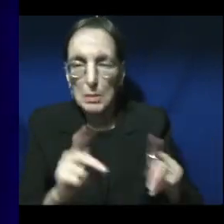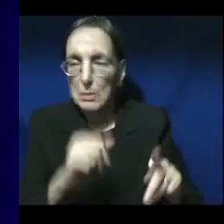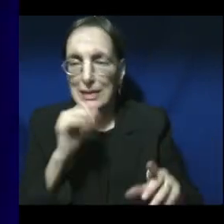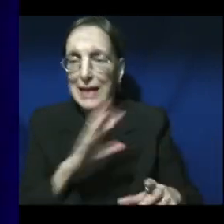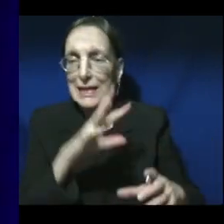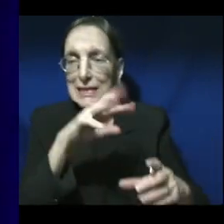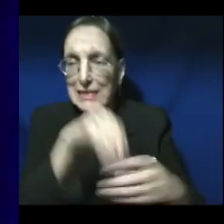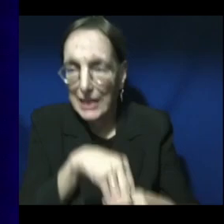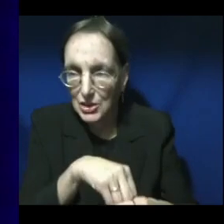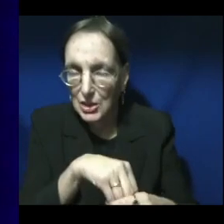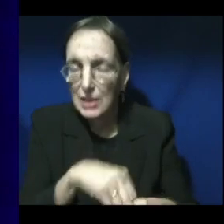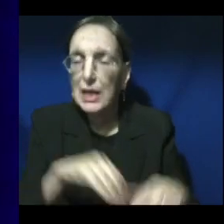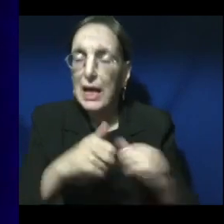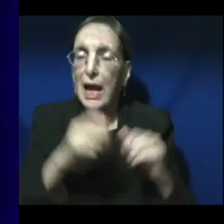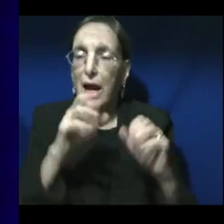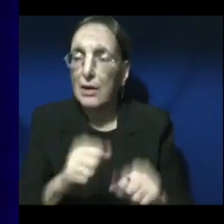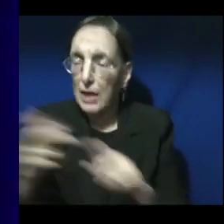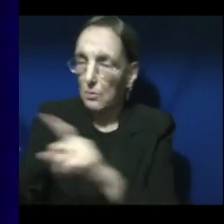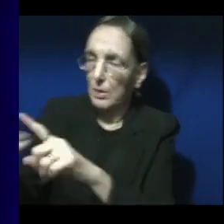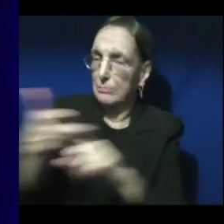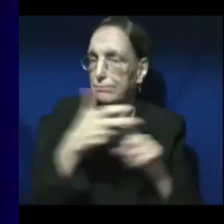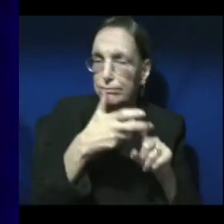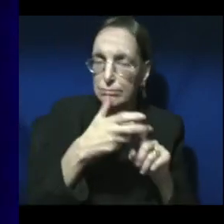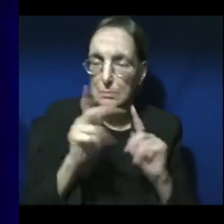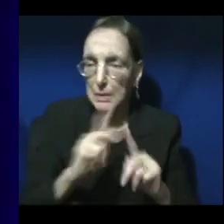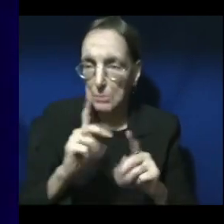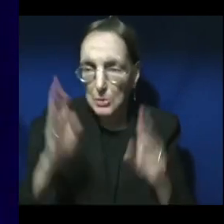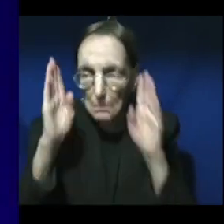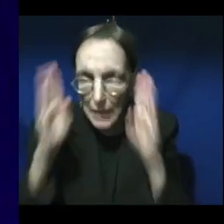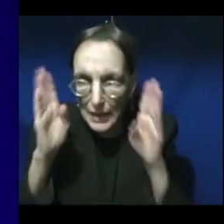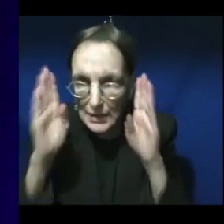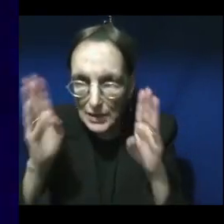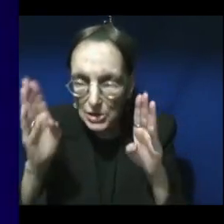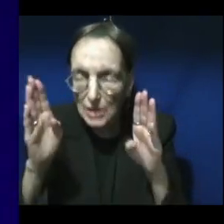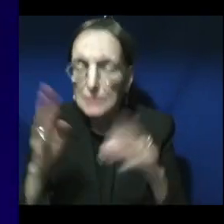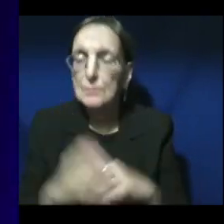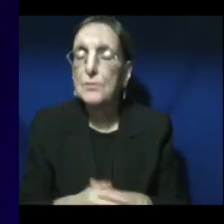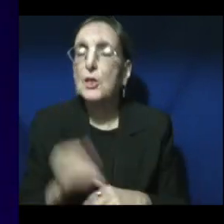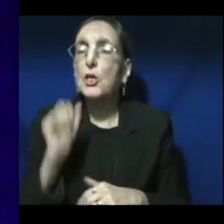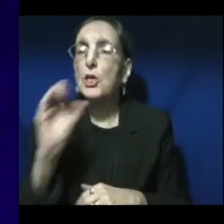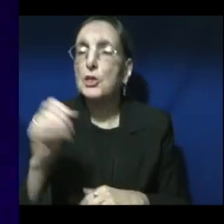attention to what we’re putting out there and hold that attention? And so I did a project a few years